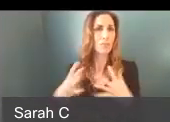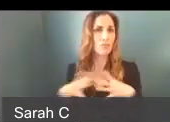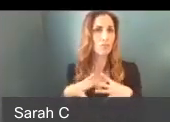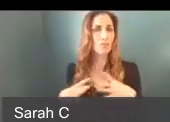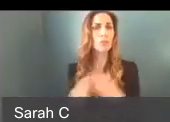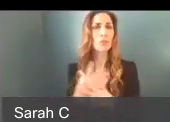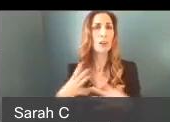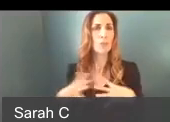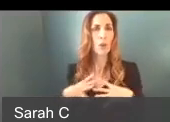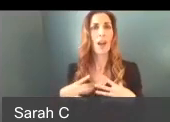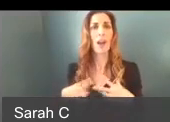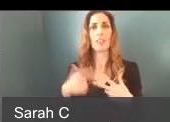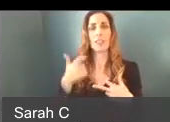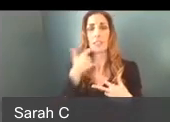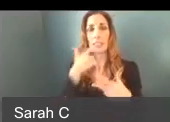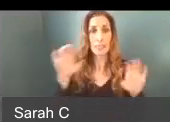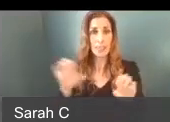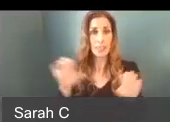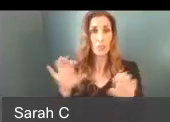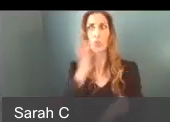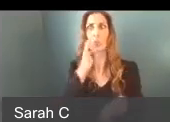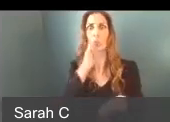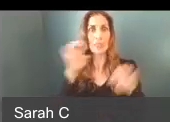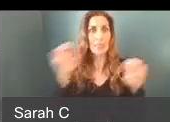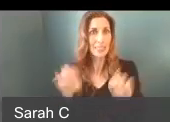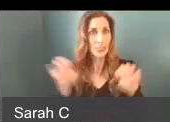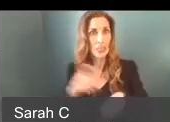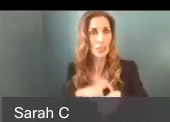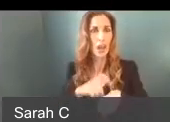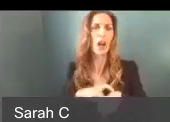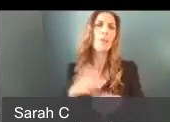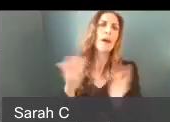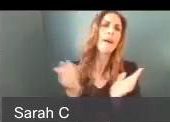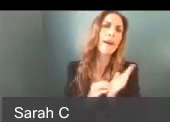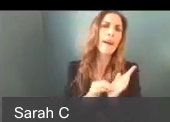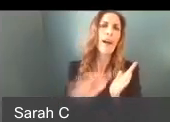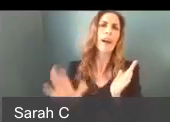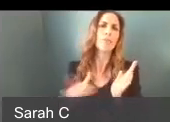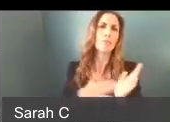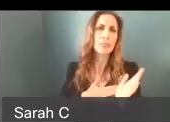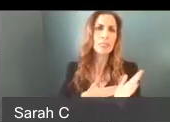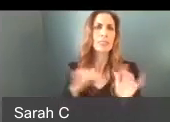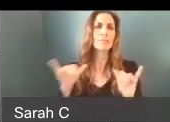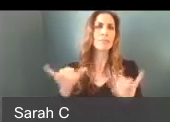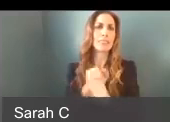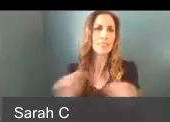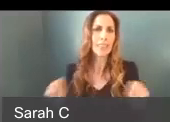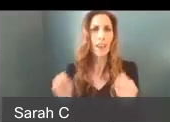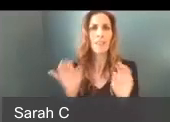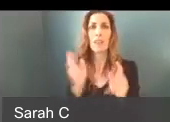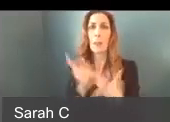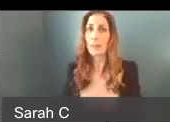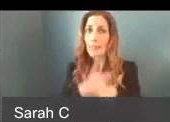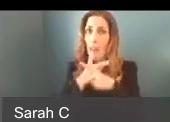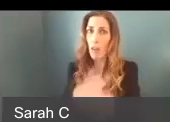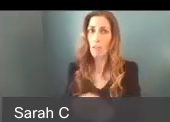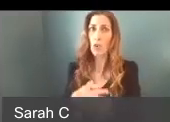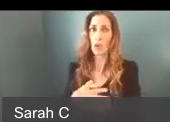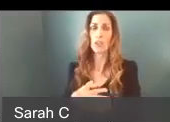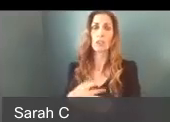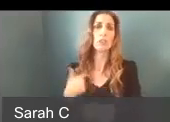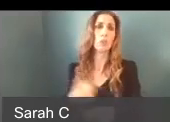Sunday, just please again ask everyone to be safe, be careful. We are absolutely not out of the woods